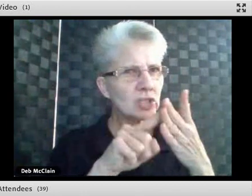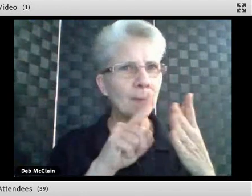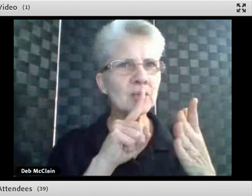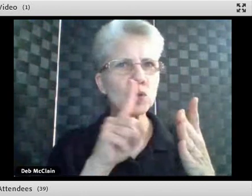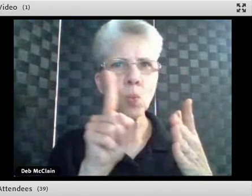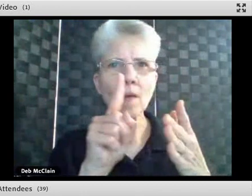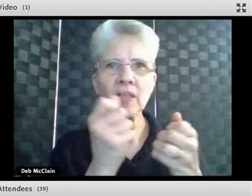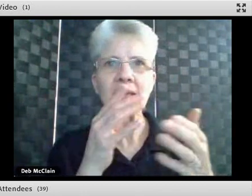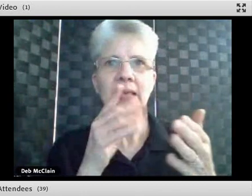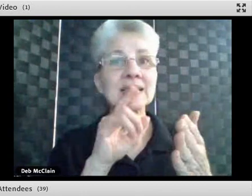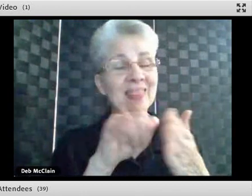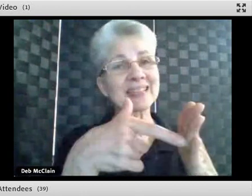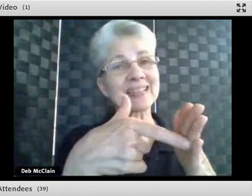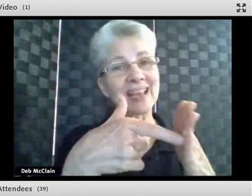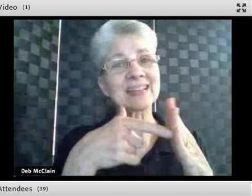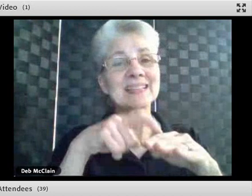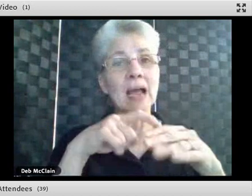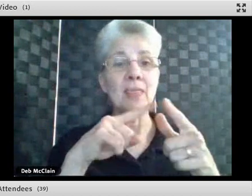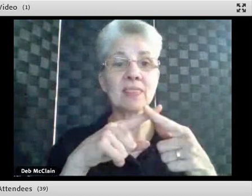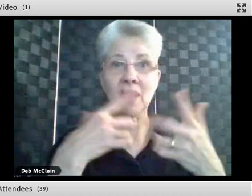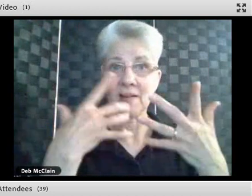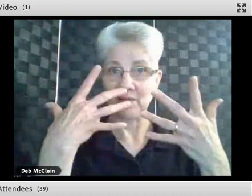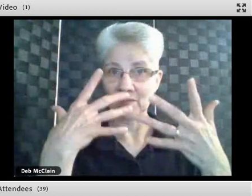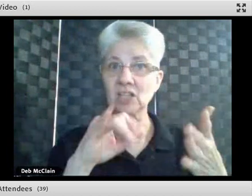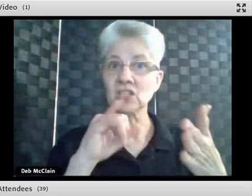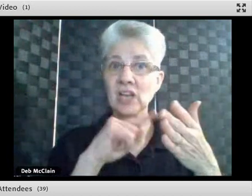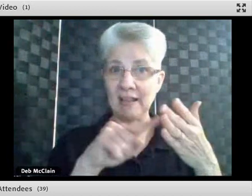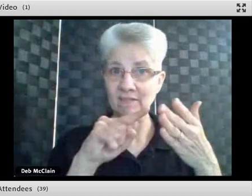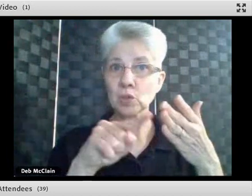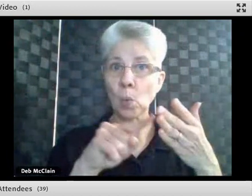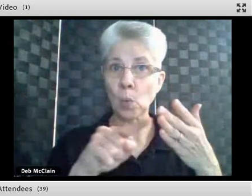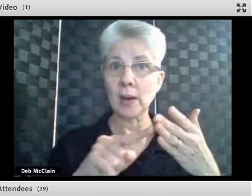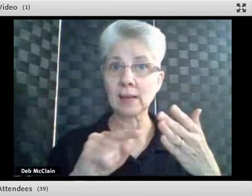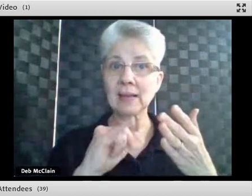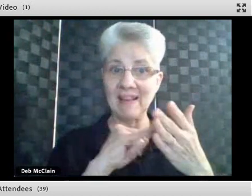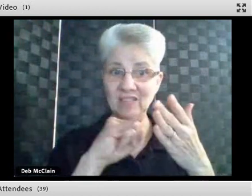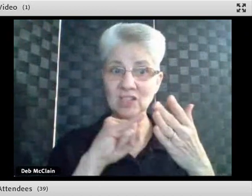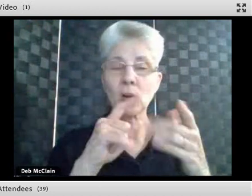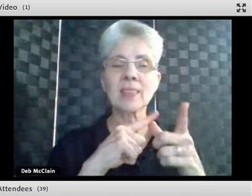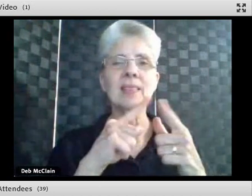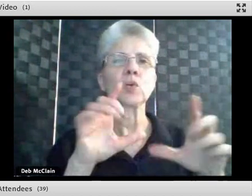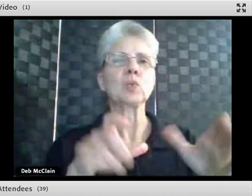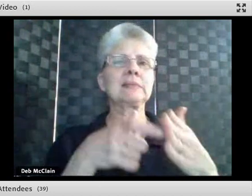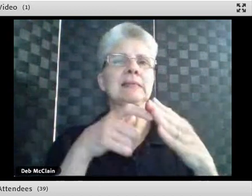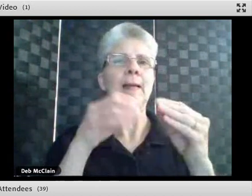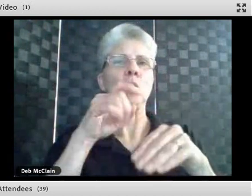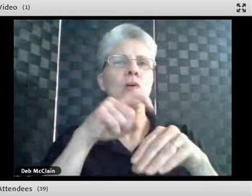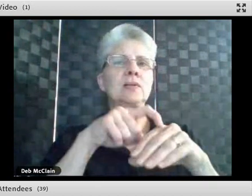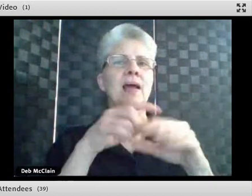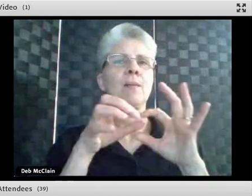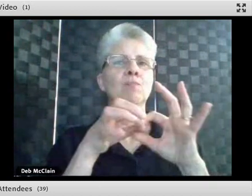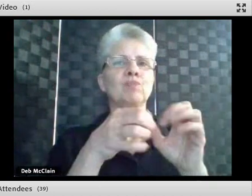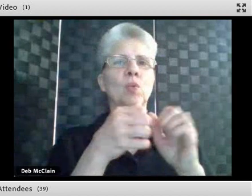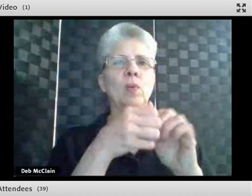That's going to take some time, and then once you have the inventory, you're going to take some more time when it comes to the policy.